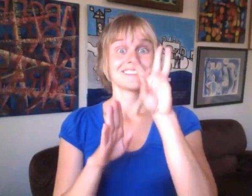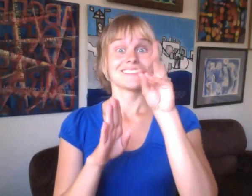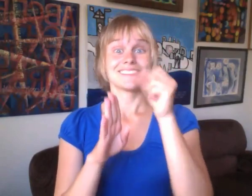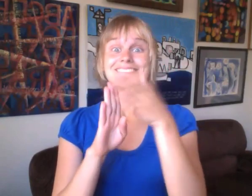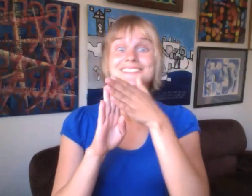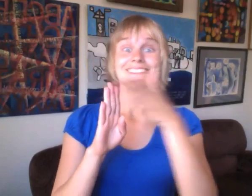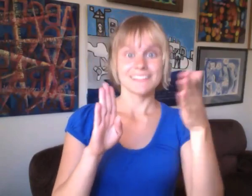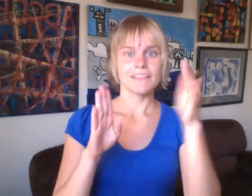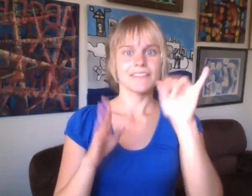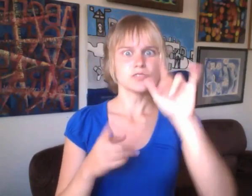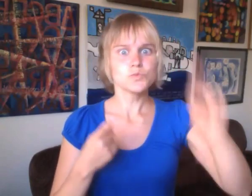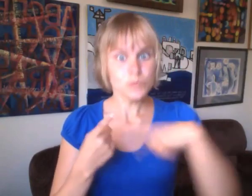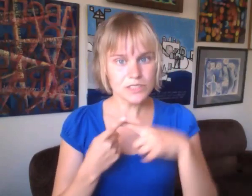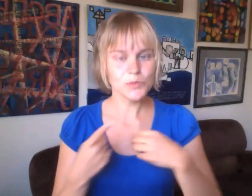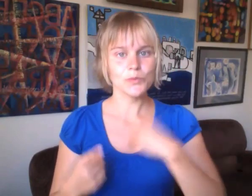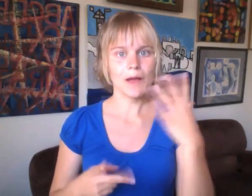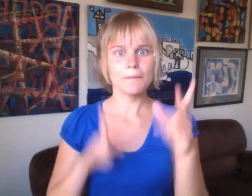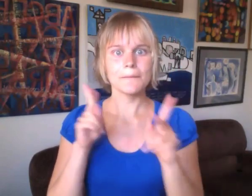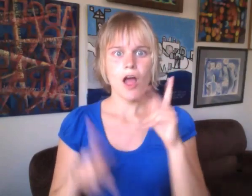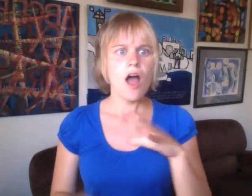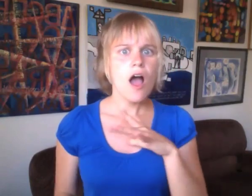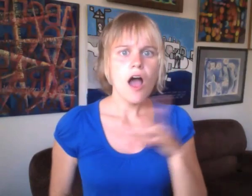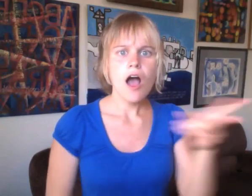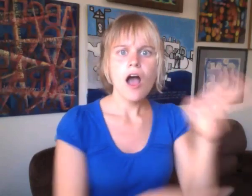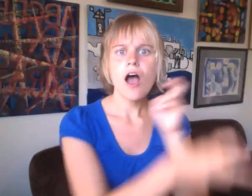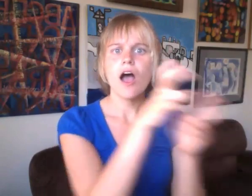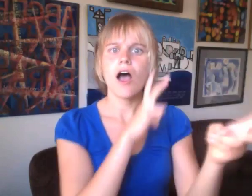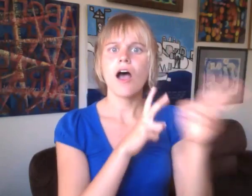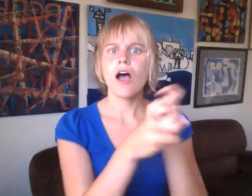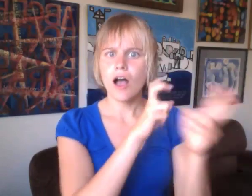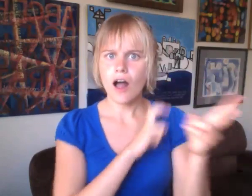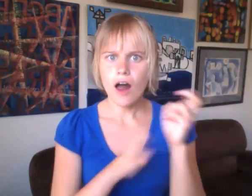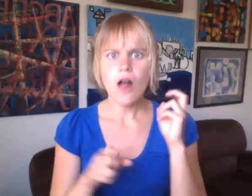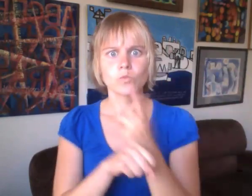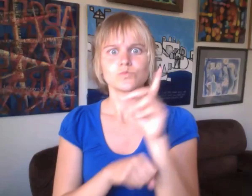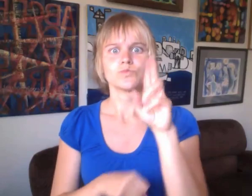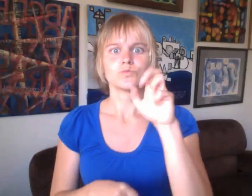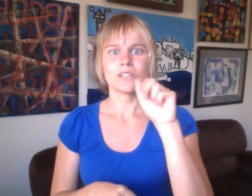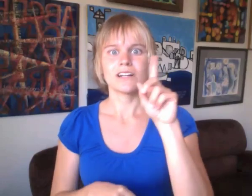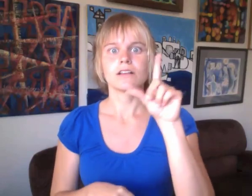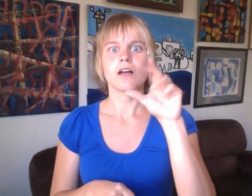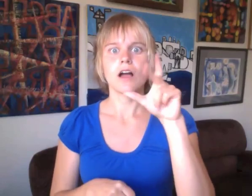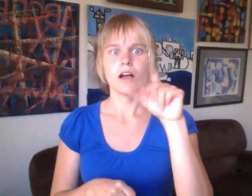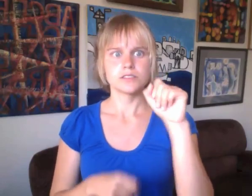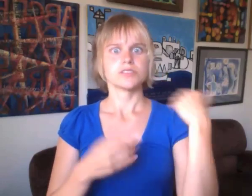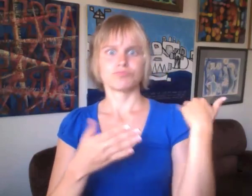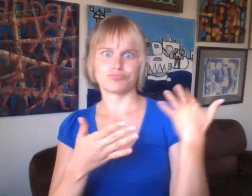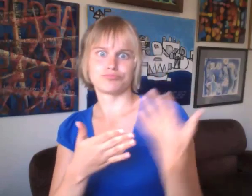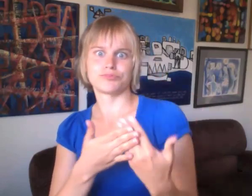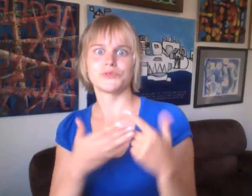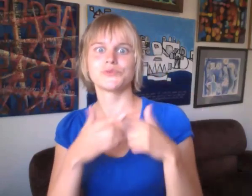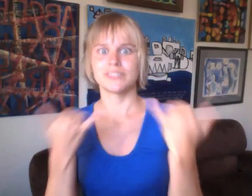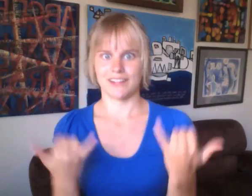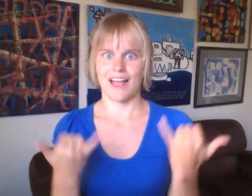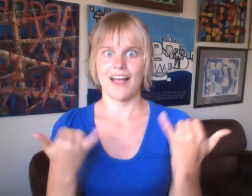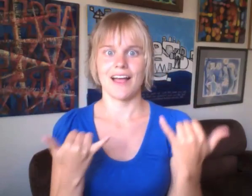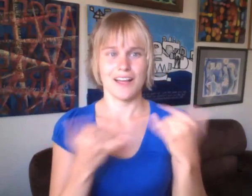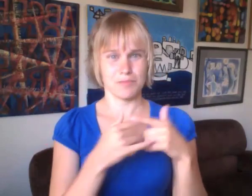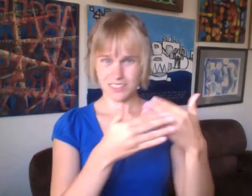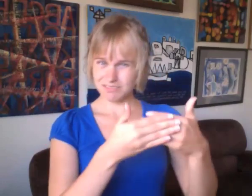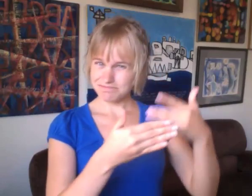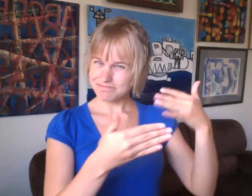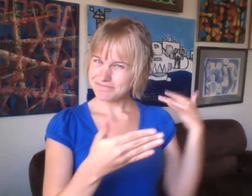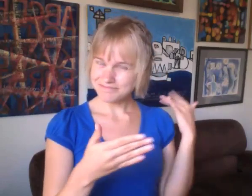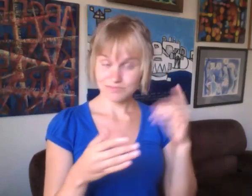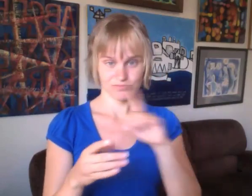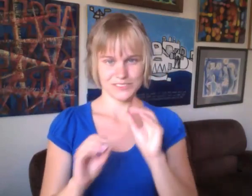1960's and beyond was when white people started to appropriate dreadlocks.